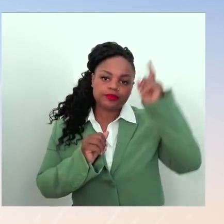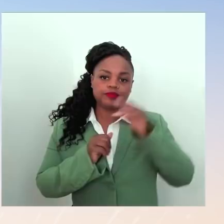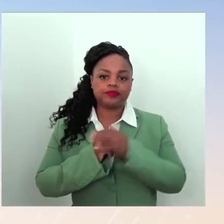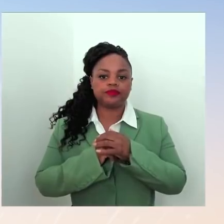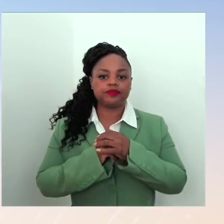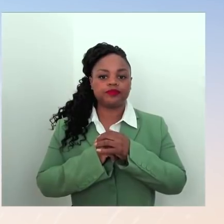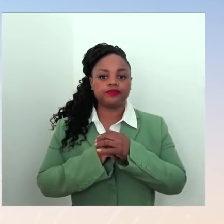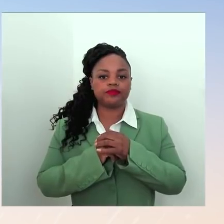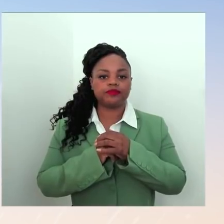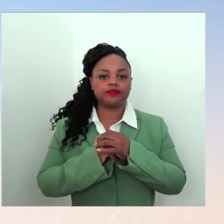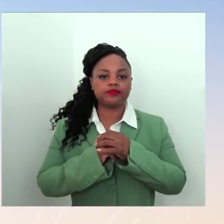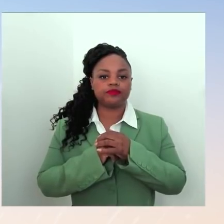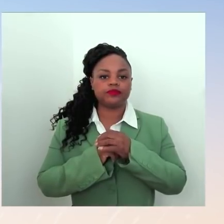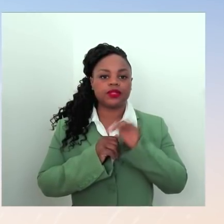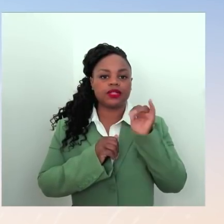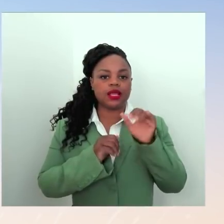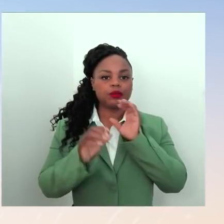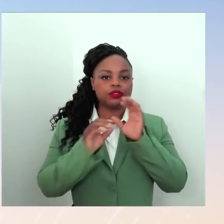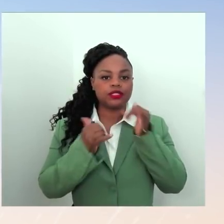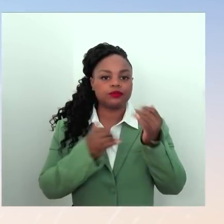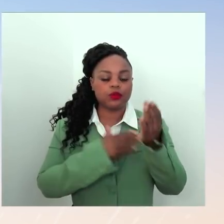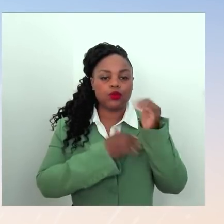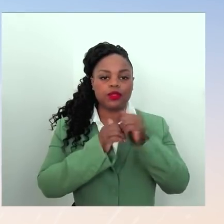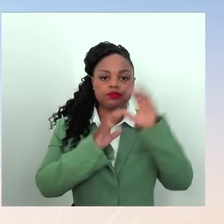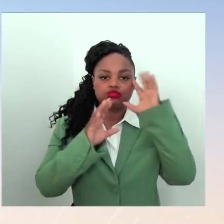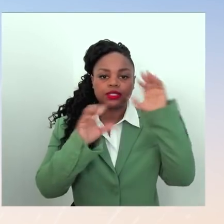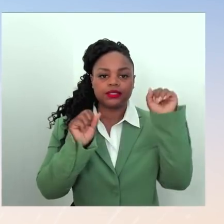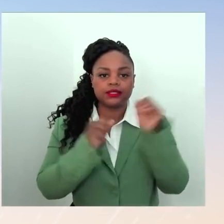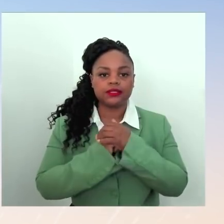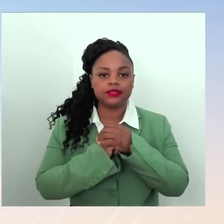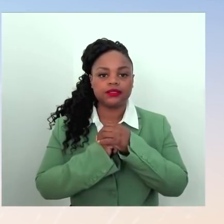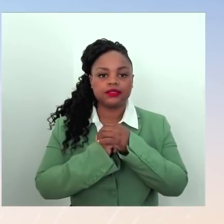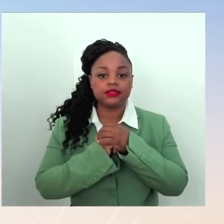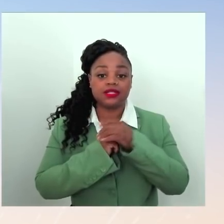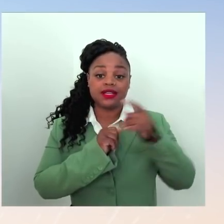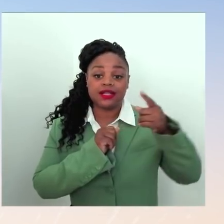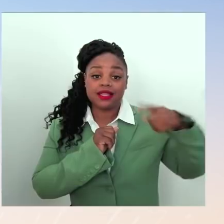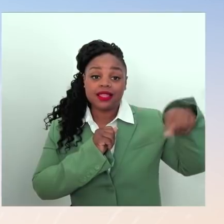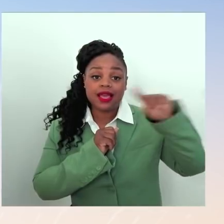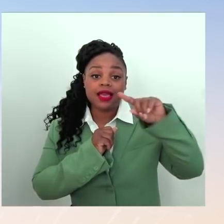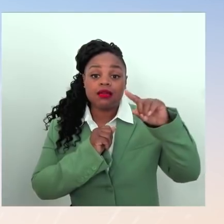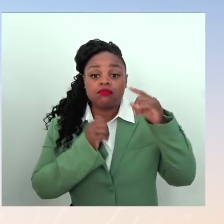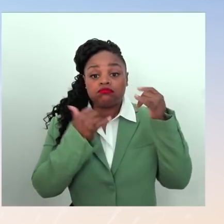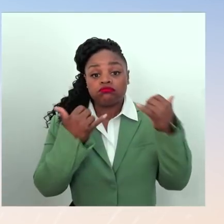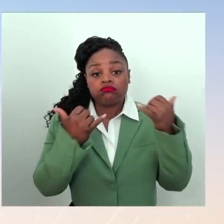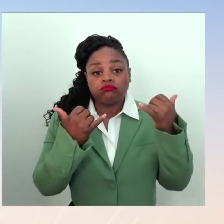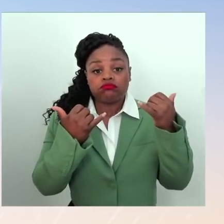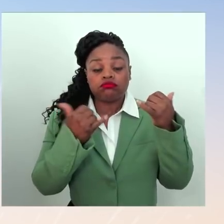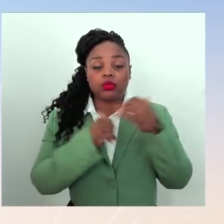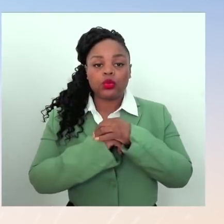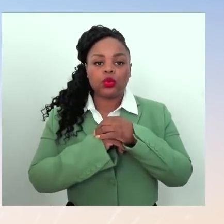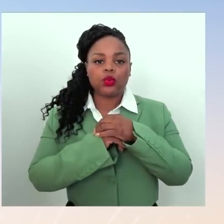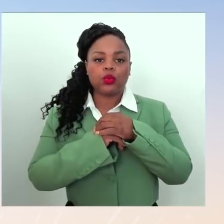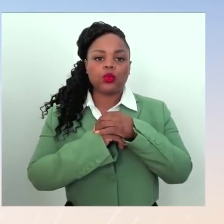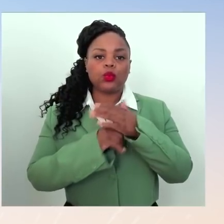express either a willingness or a hesitance to ban oil or limit oil imports to their countries from Russia?